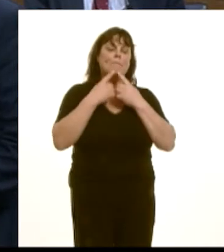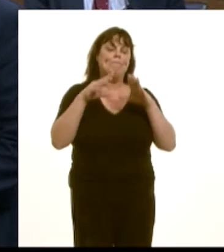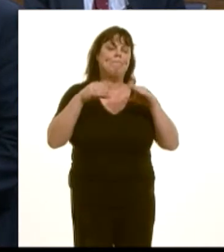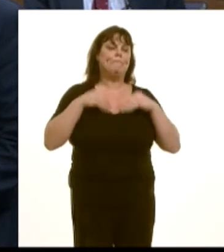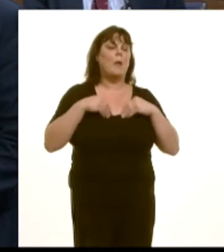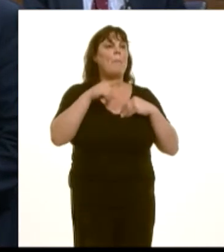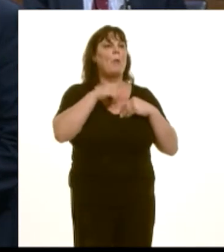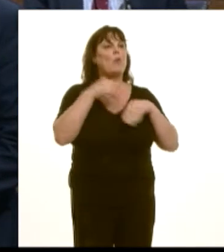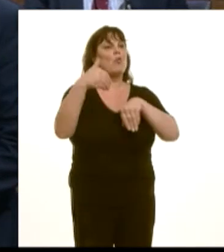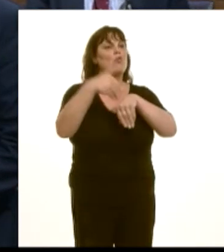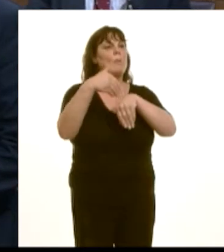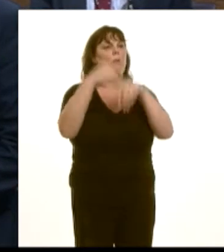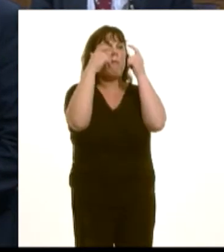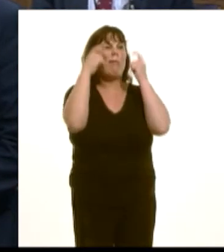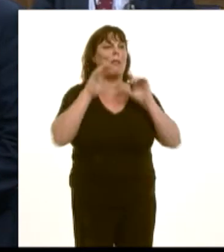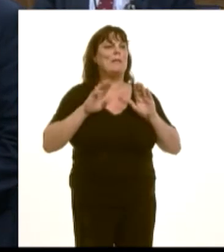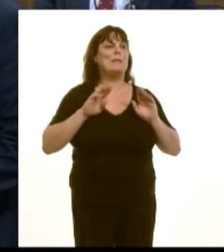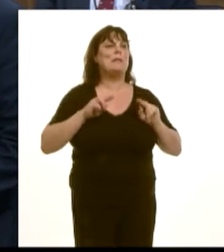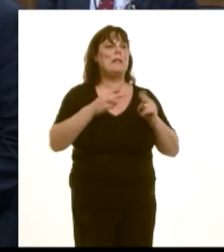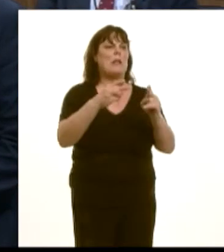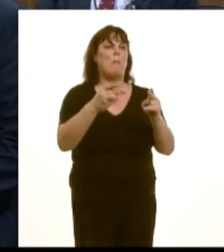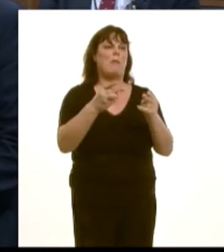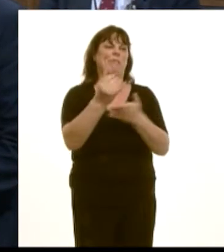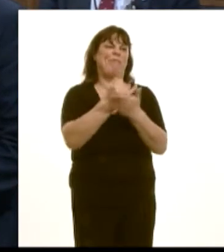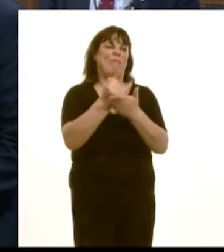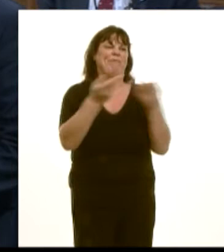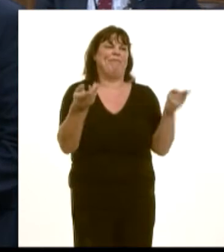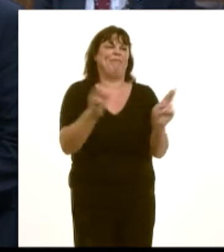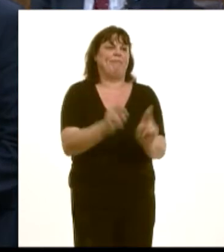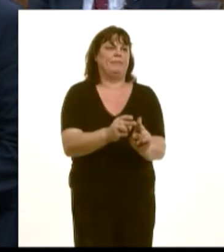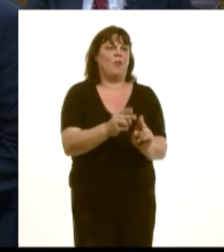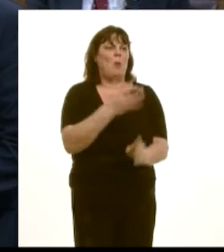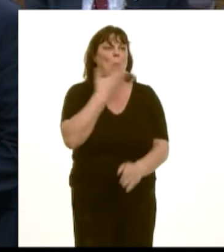system is being destroyed systematically. Representation is not available to people